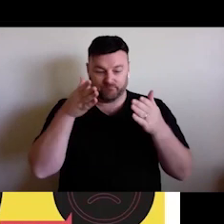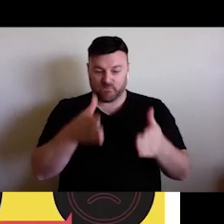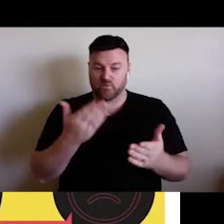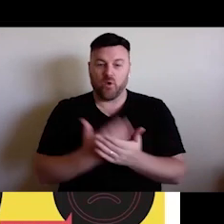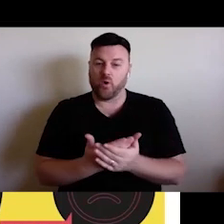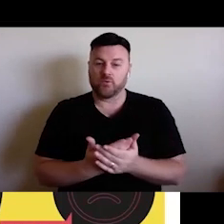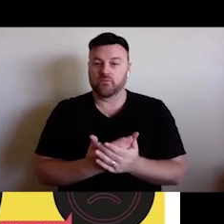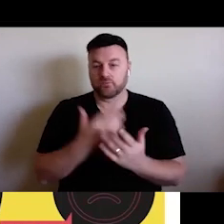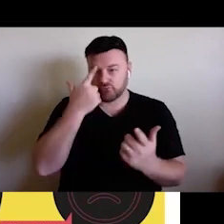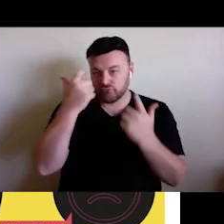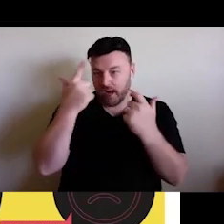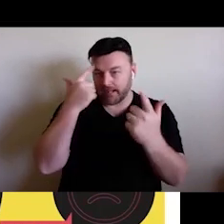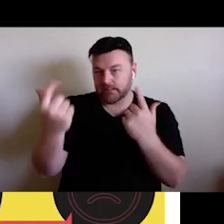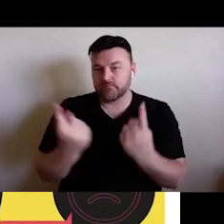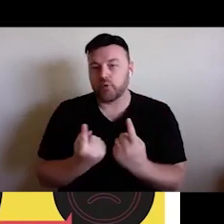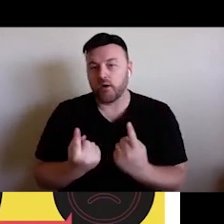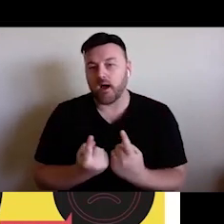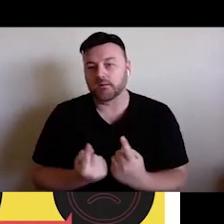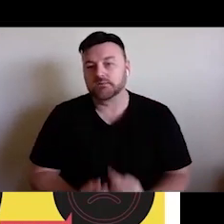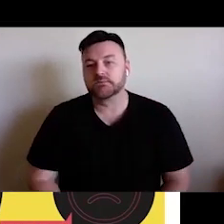platform so far. There are also other options like the Australian